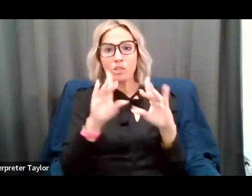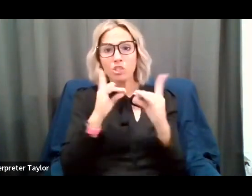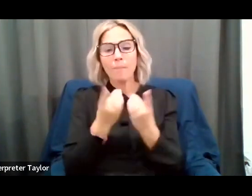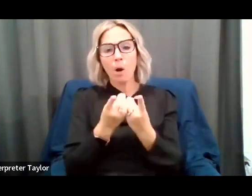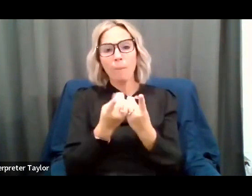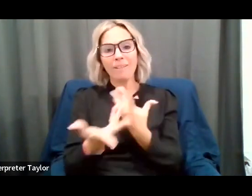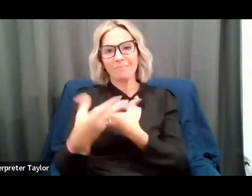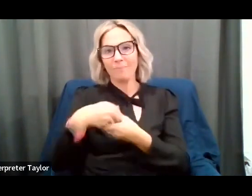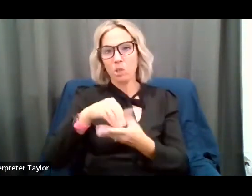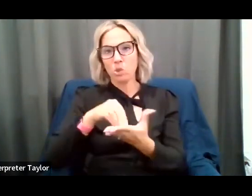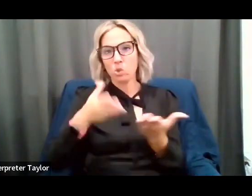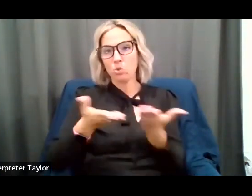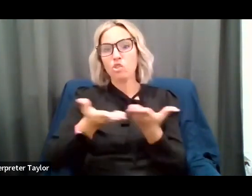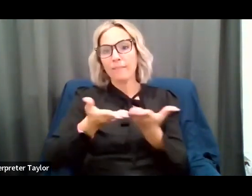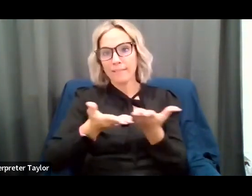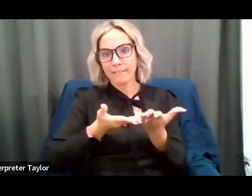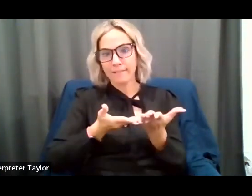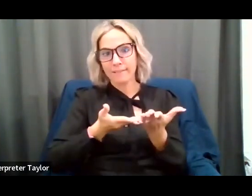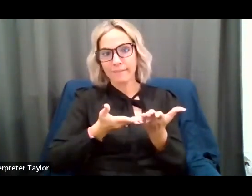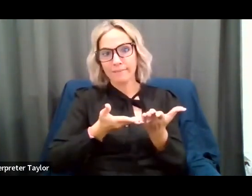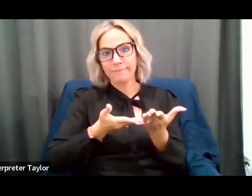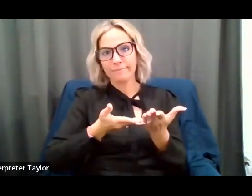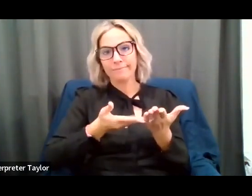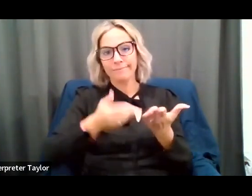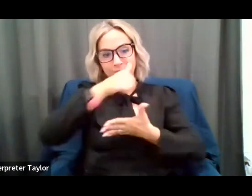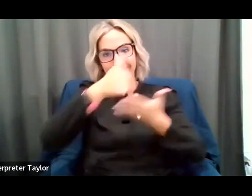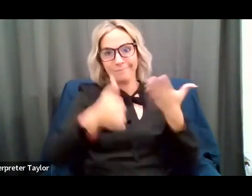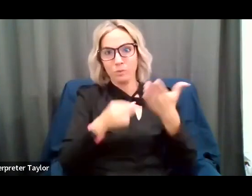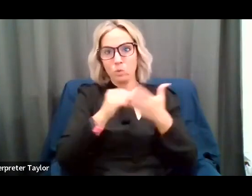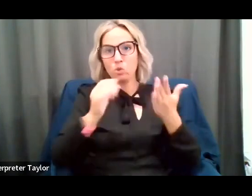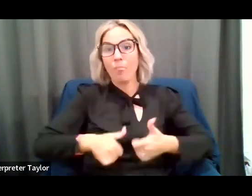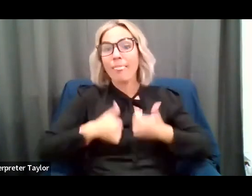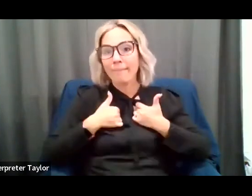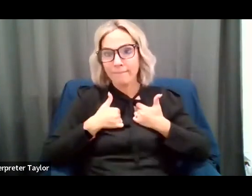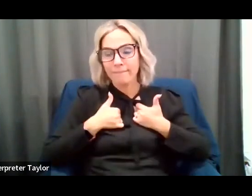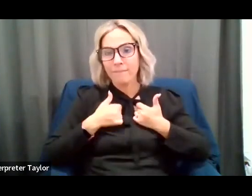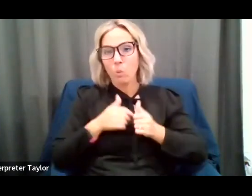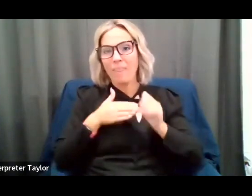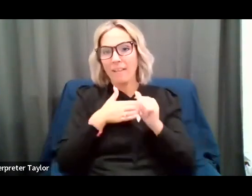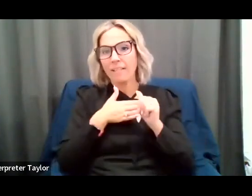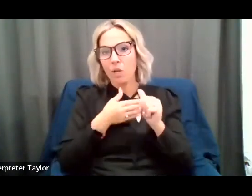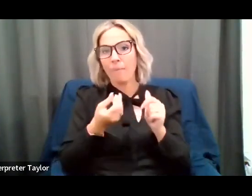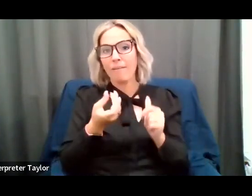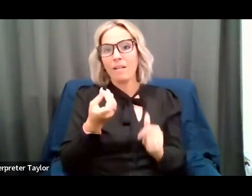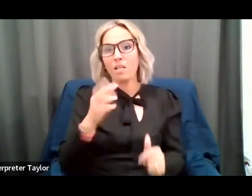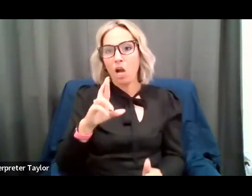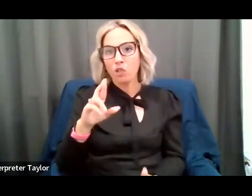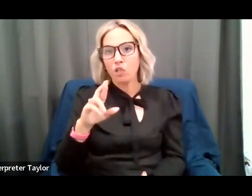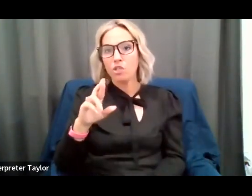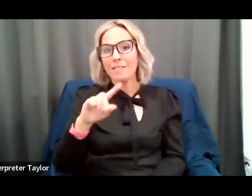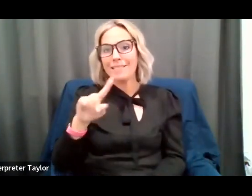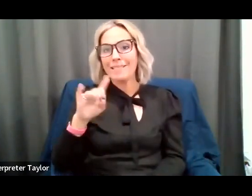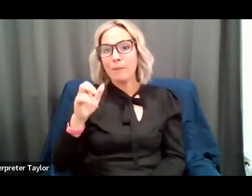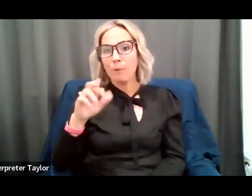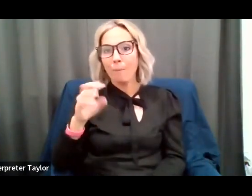Students Services, directly under Student Life with, um, the leadership of Dr. Jill Zimmerman and Dr. Rivera.